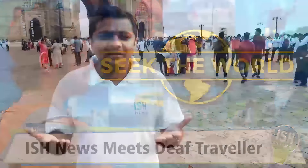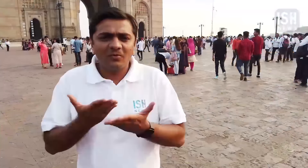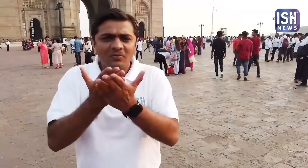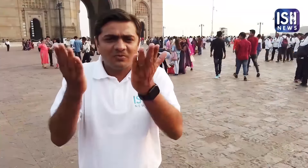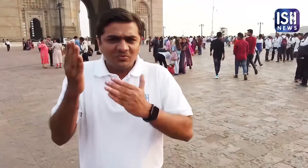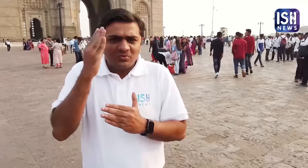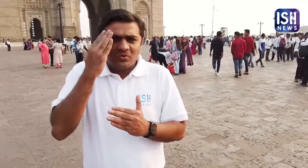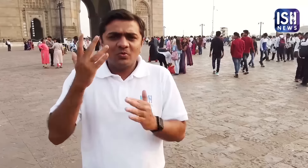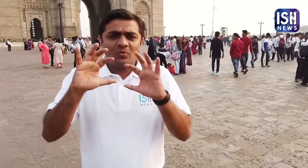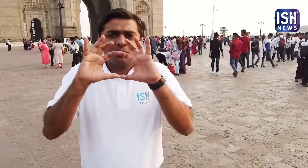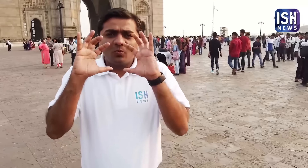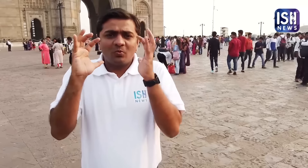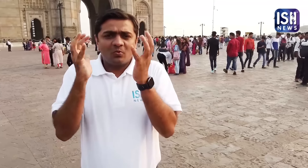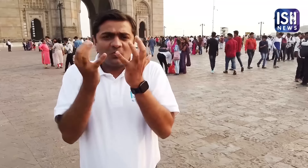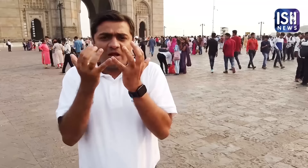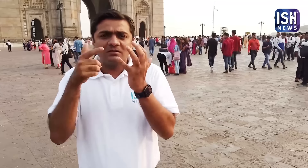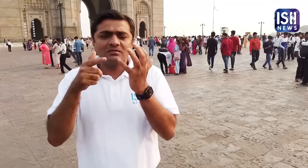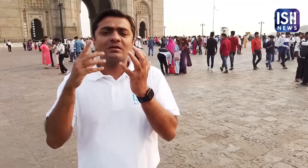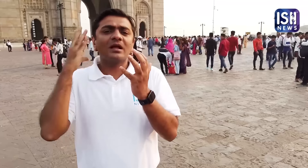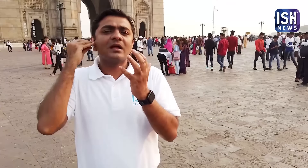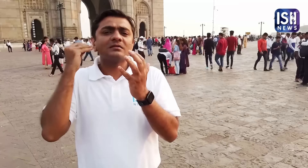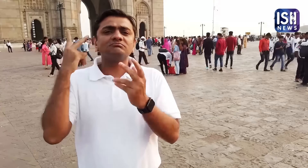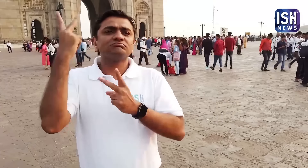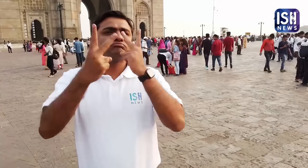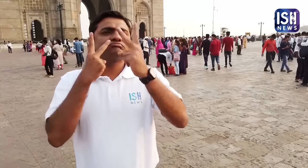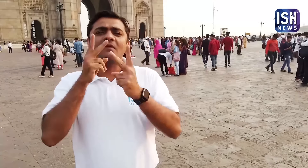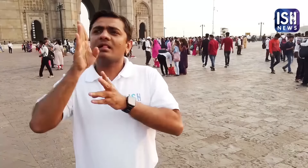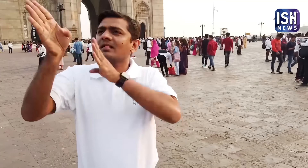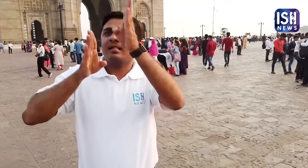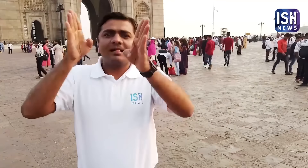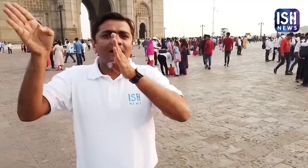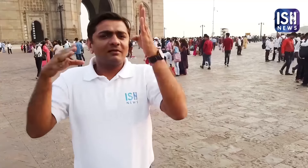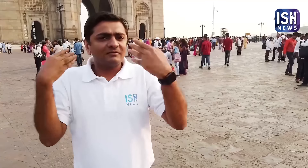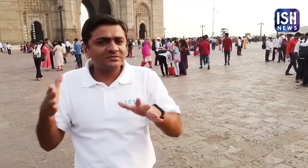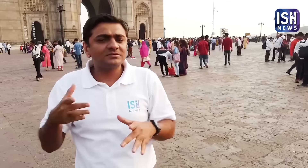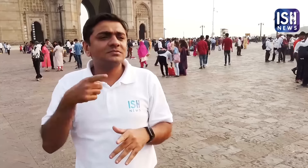You all know there are many hearing people who travel all over the world.